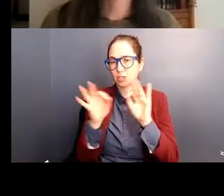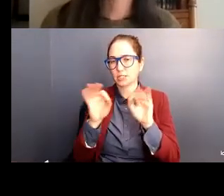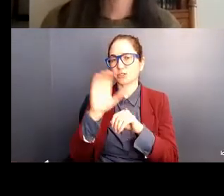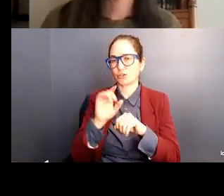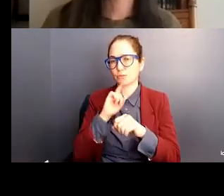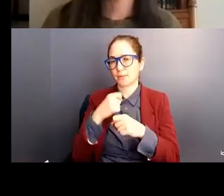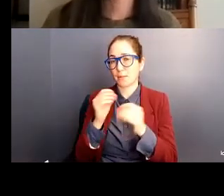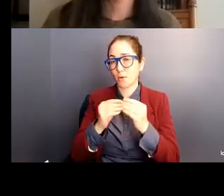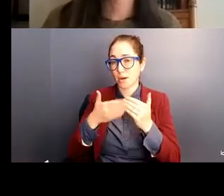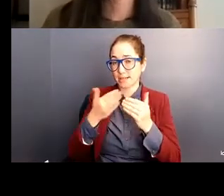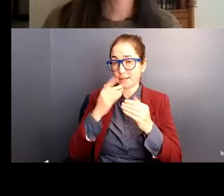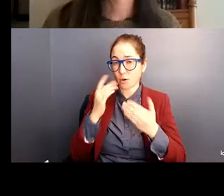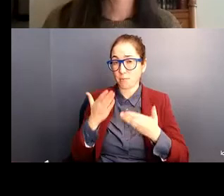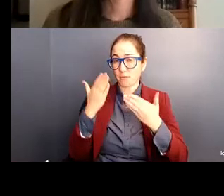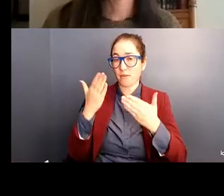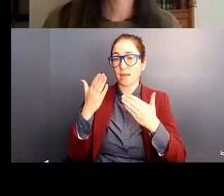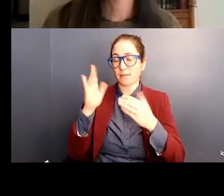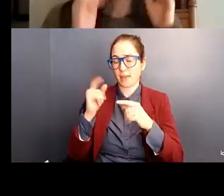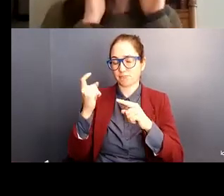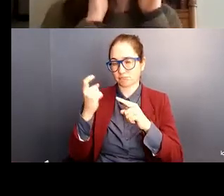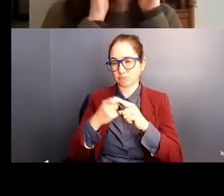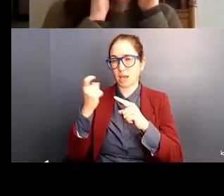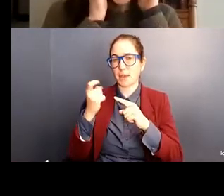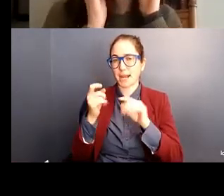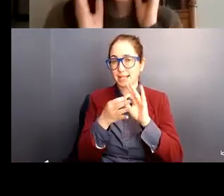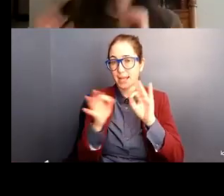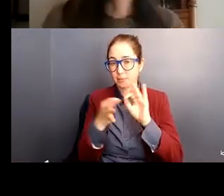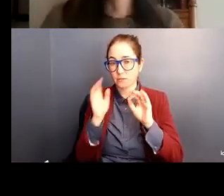provide automatic captioning for meetings. So automatic captioning